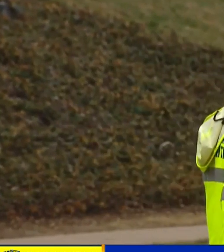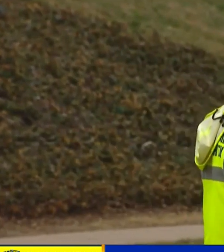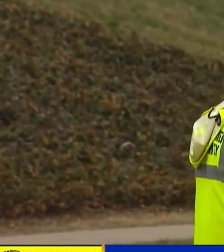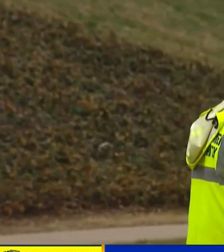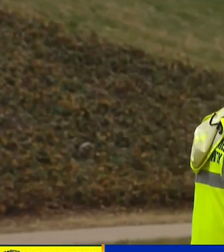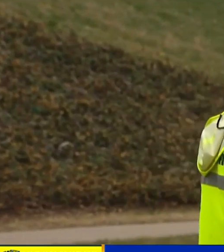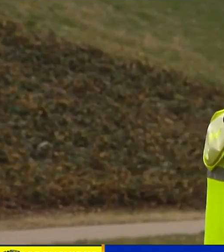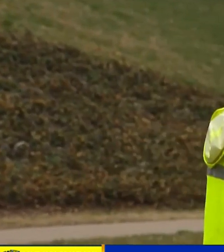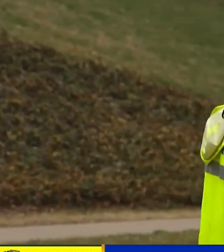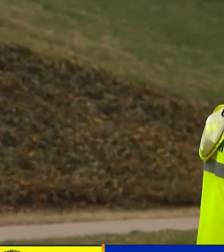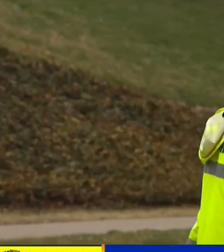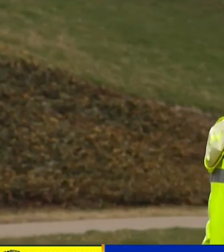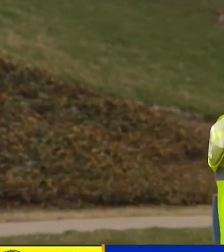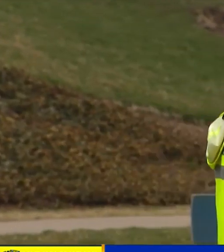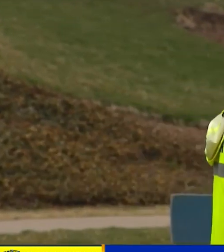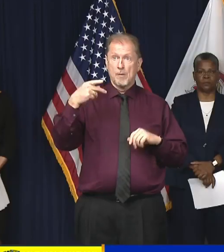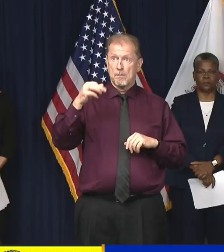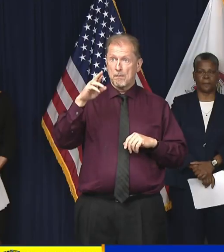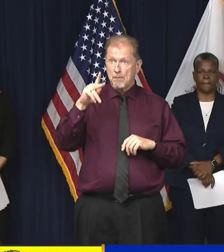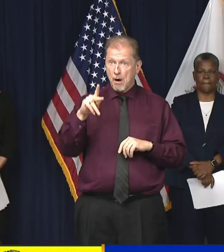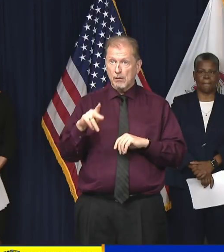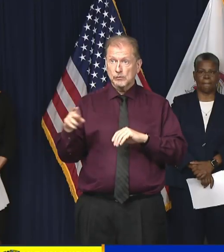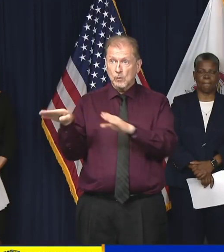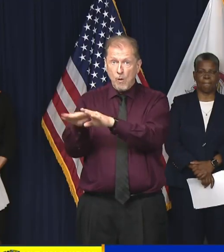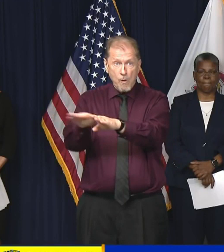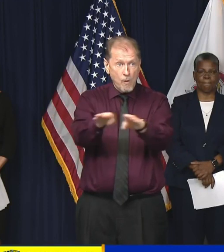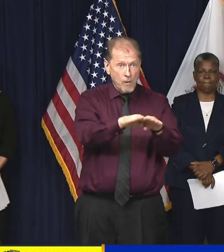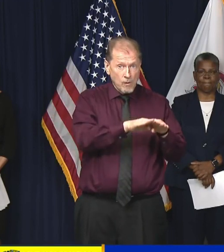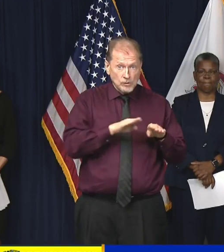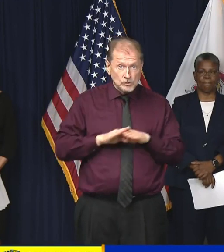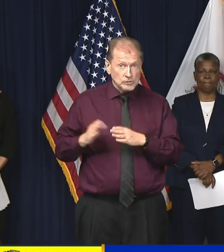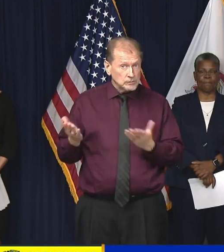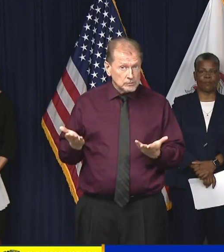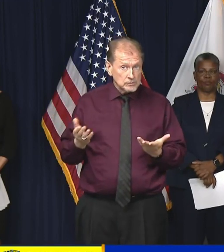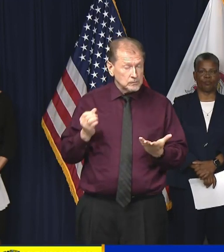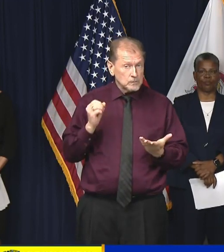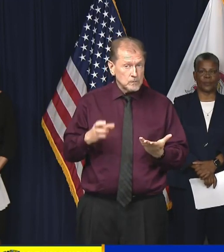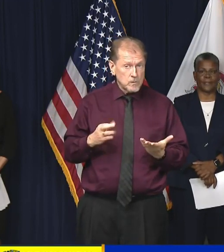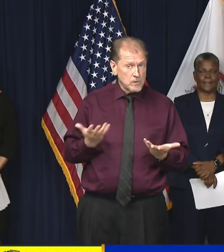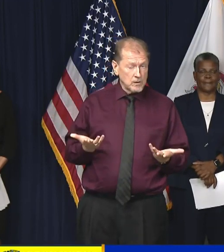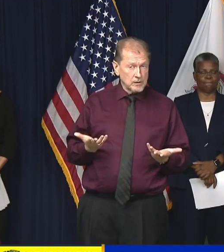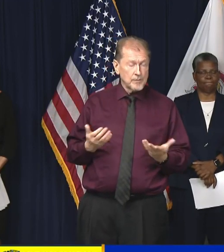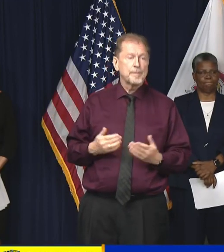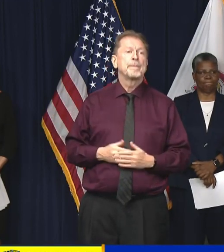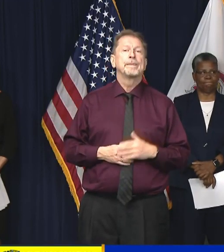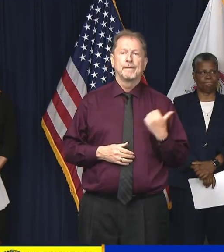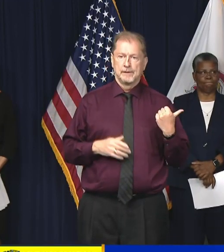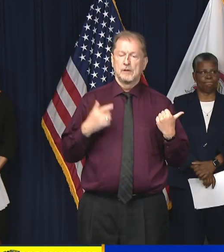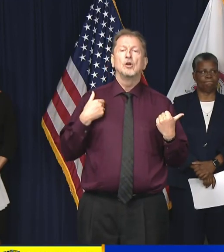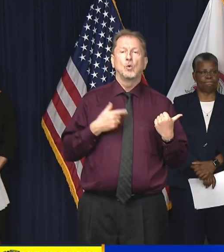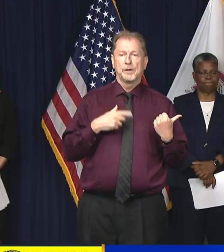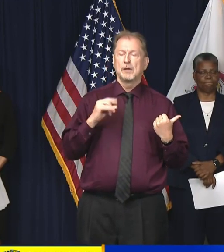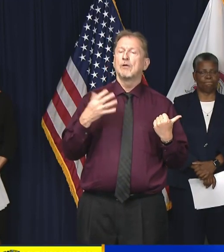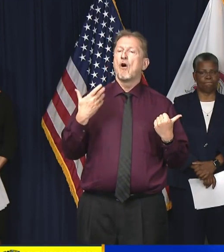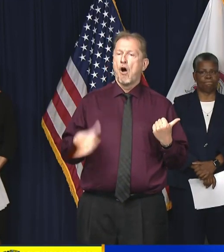TODAY, THANKED CITY RESIDENTS. THIS AFTERNOON, OMEC WORKERS ALSO HEADED OUT TO THE LAKEFRONT TO PATROL IT AND KEEP